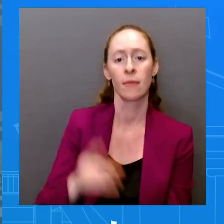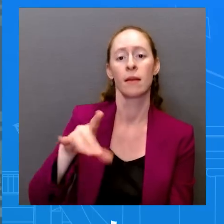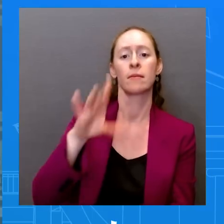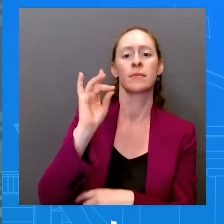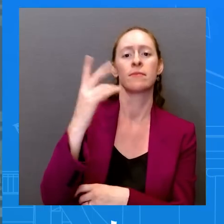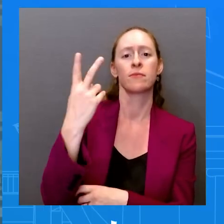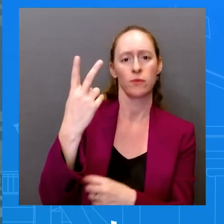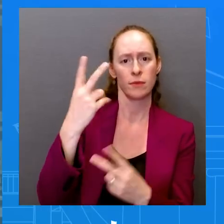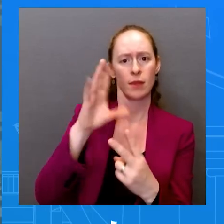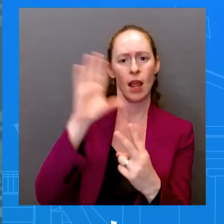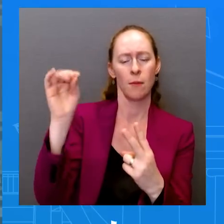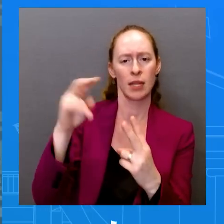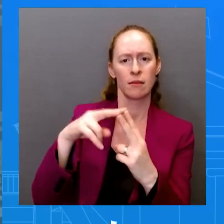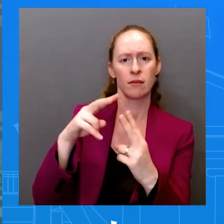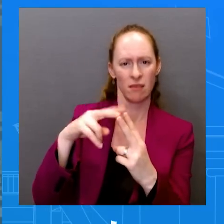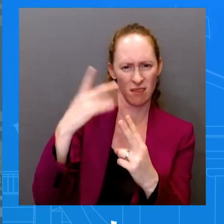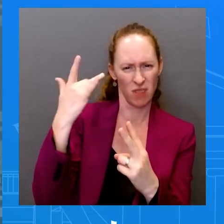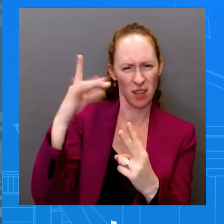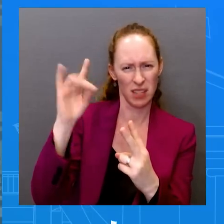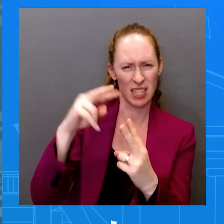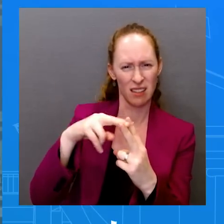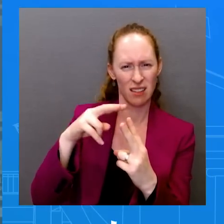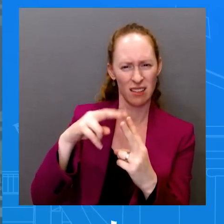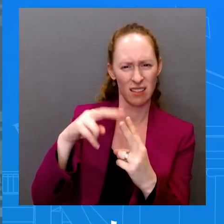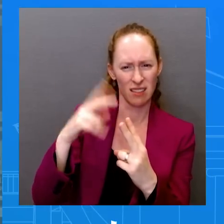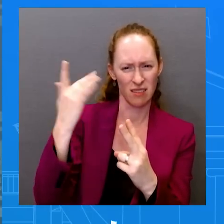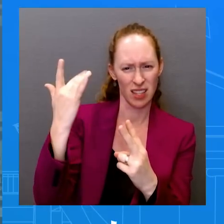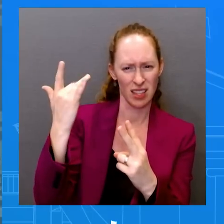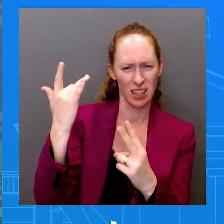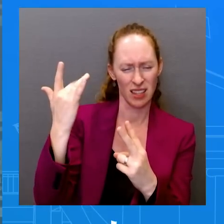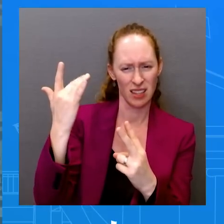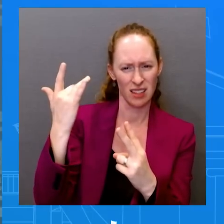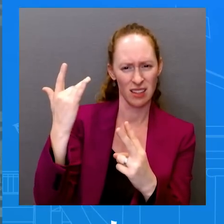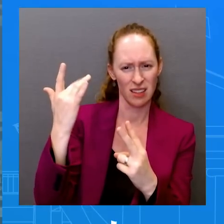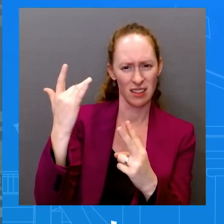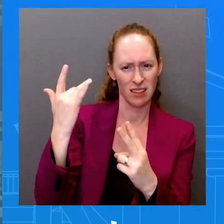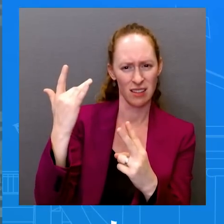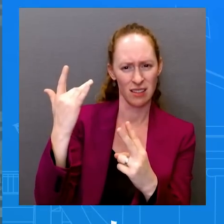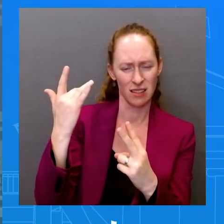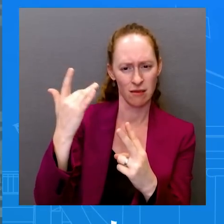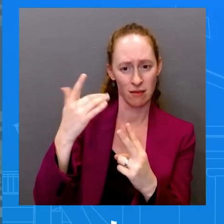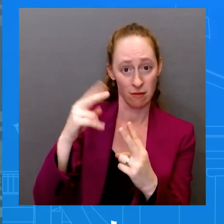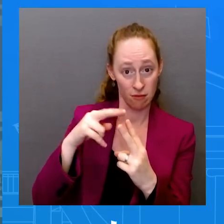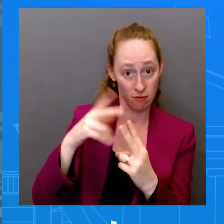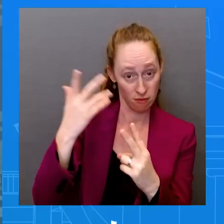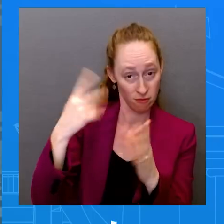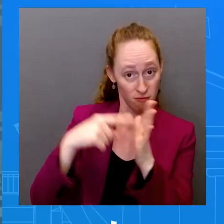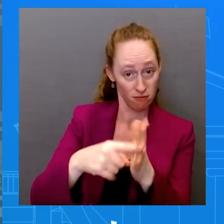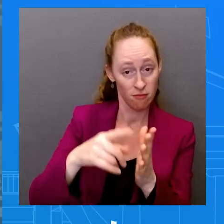I think the way that we see what is -- the roundtable today -- it is, again, the largest roundtable that we have seen